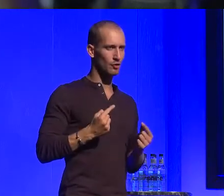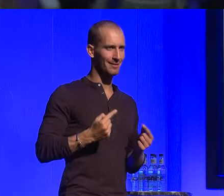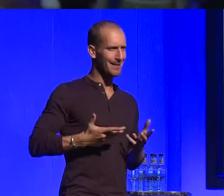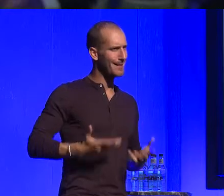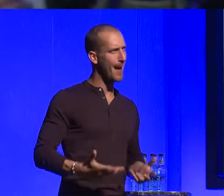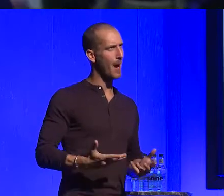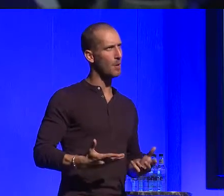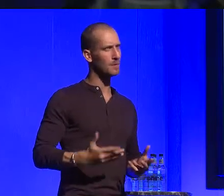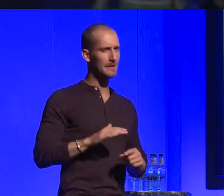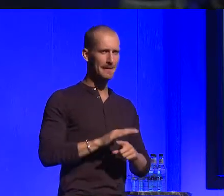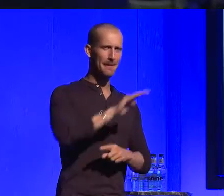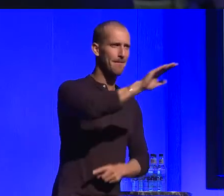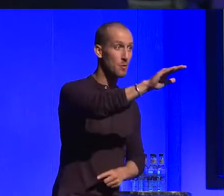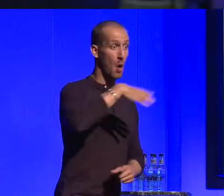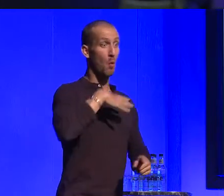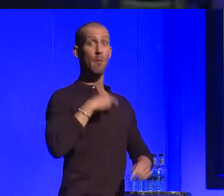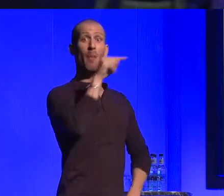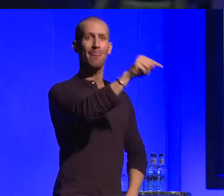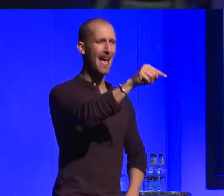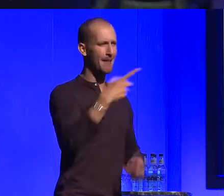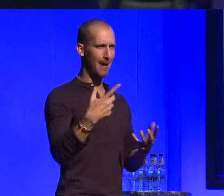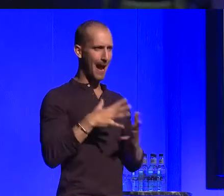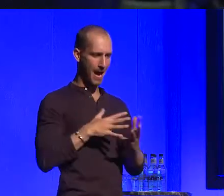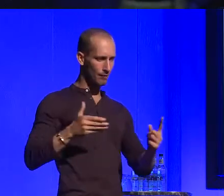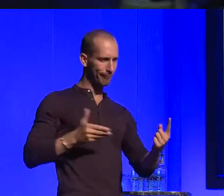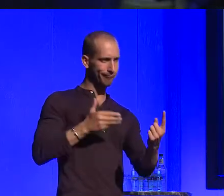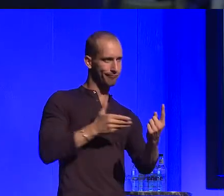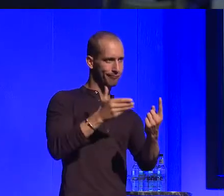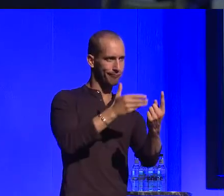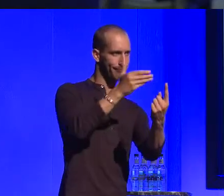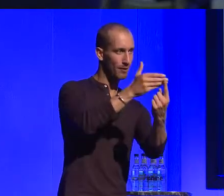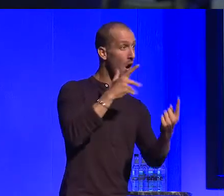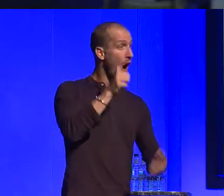I think I heard people say that in their experiences of health services locally, they were finding